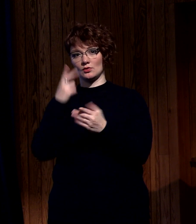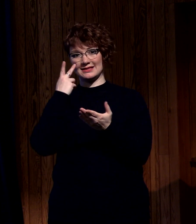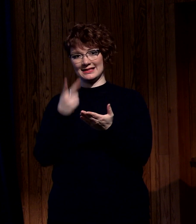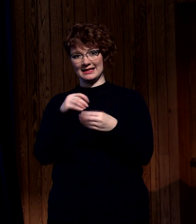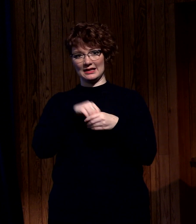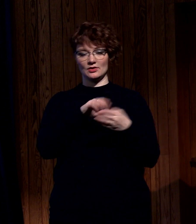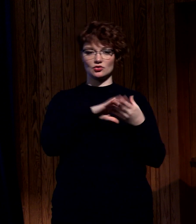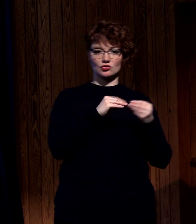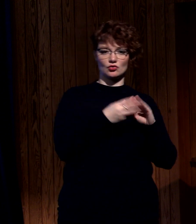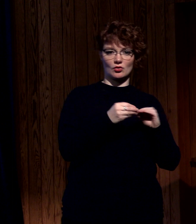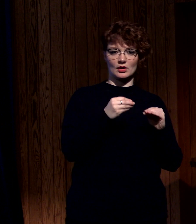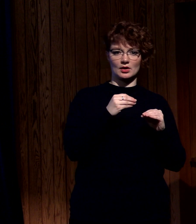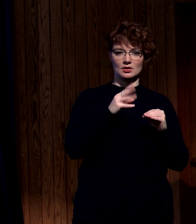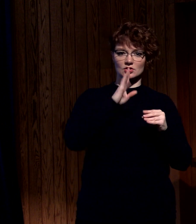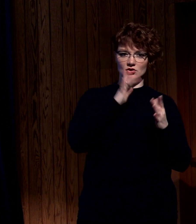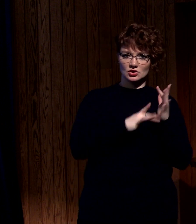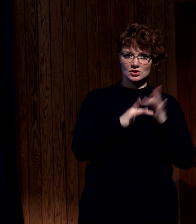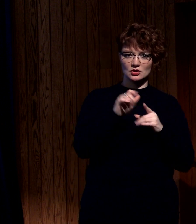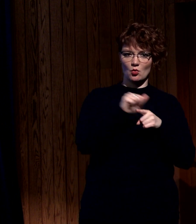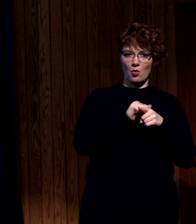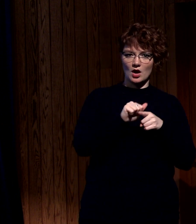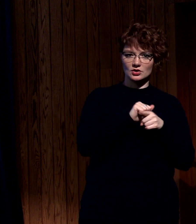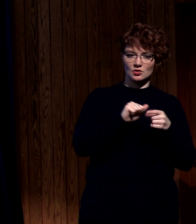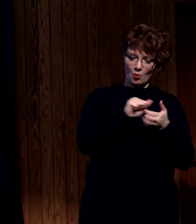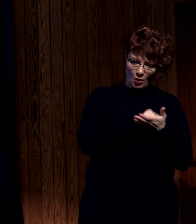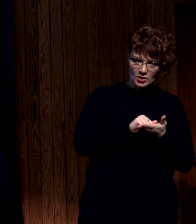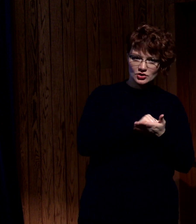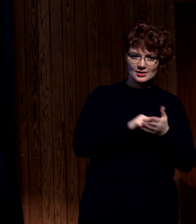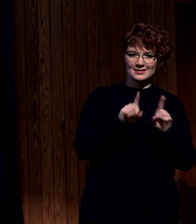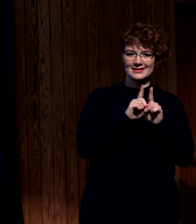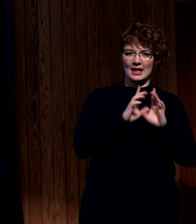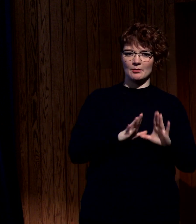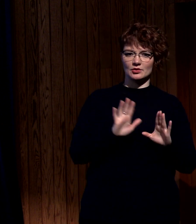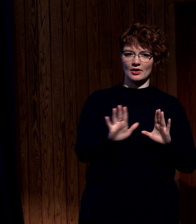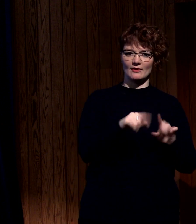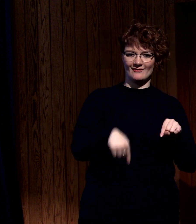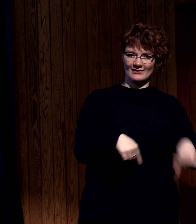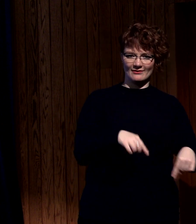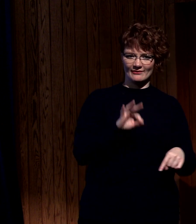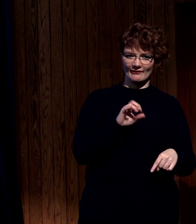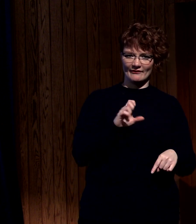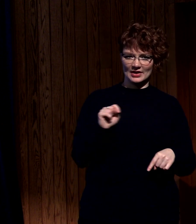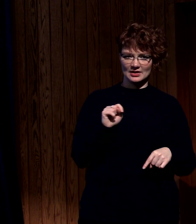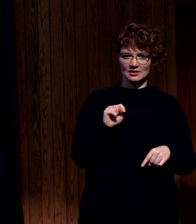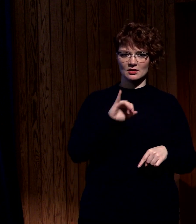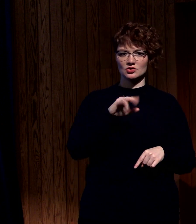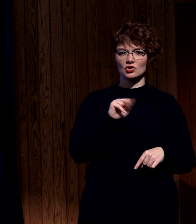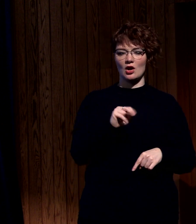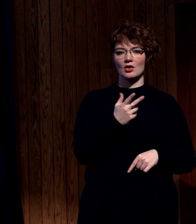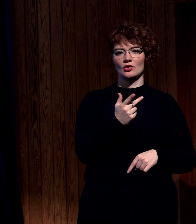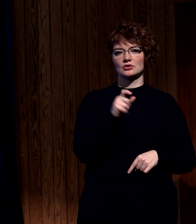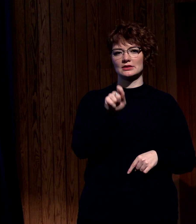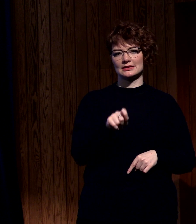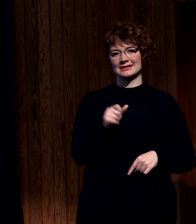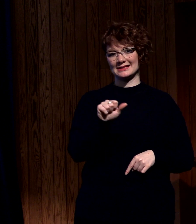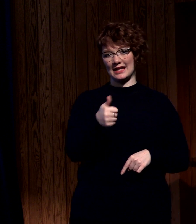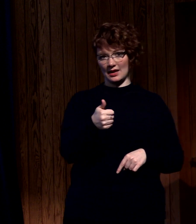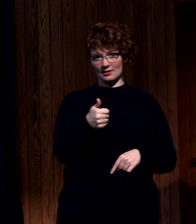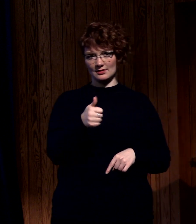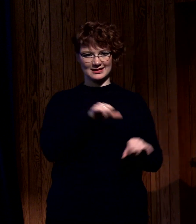story of Jesus washing the disciples feet in John 1310. And